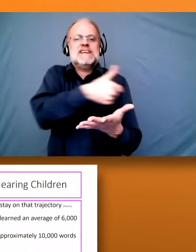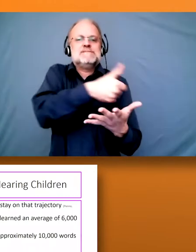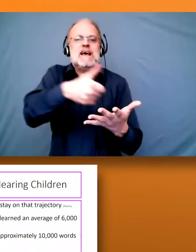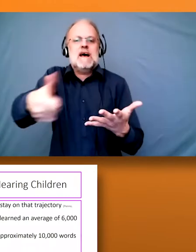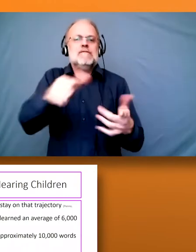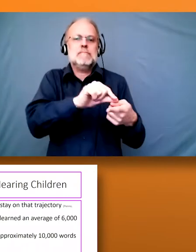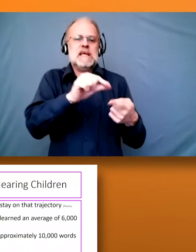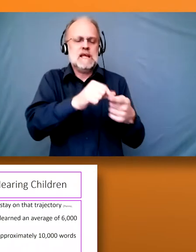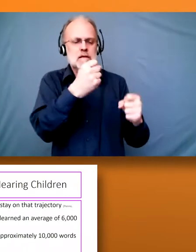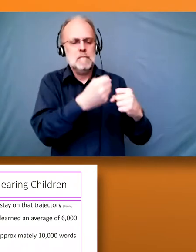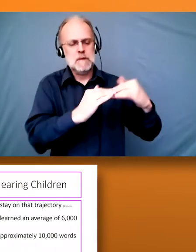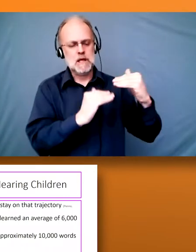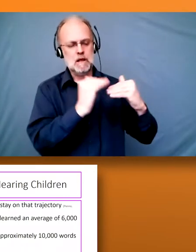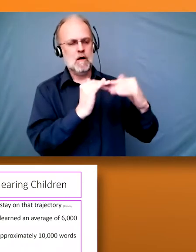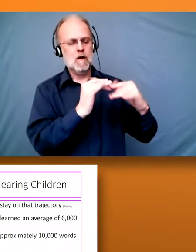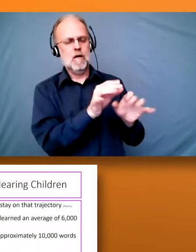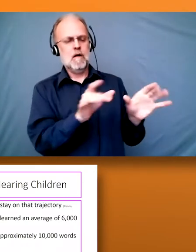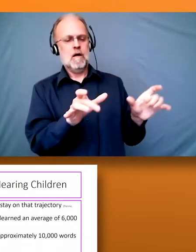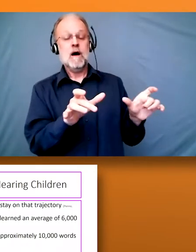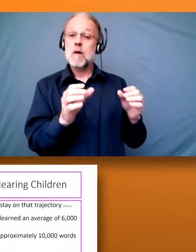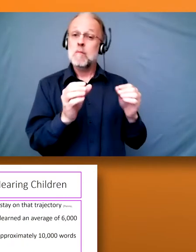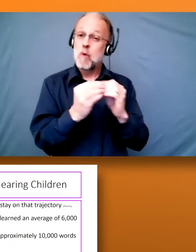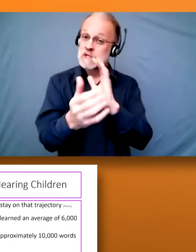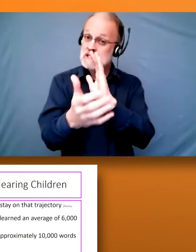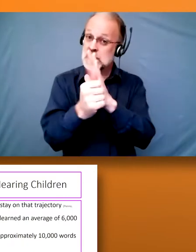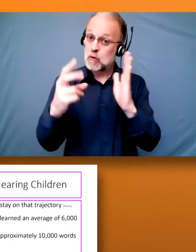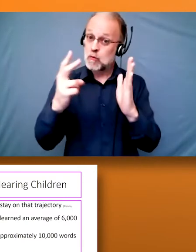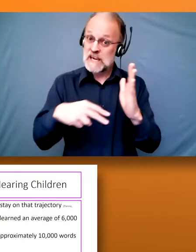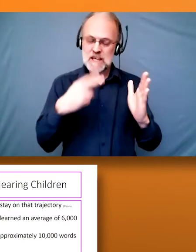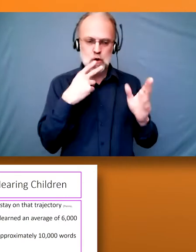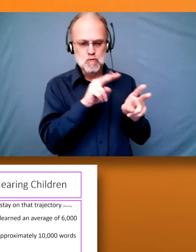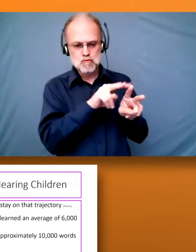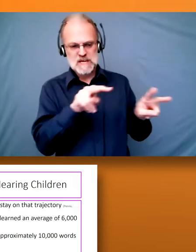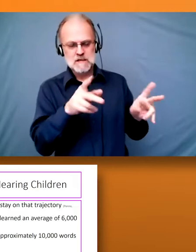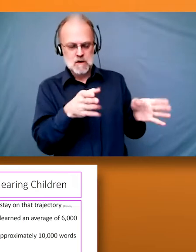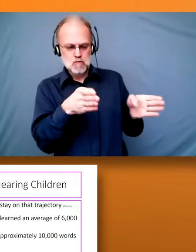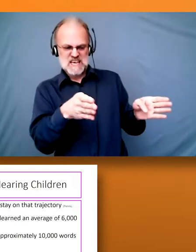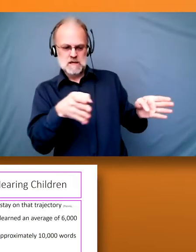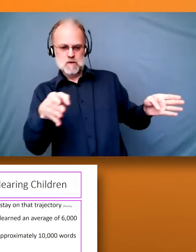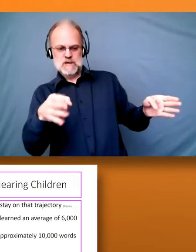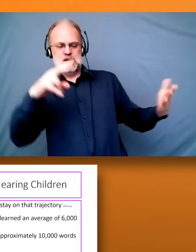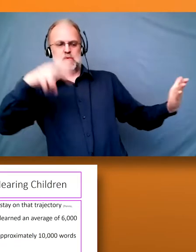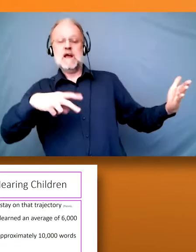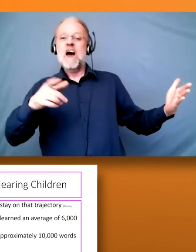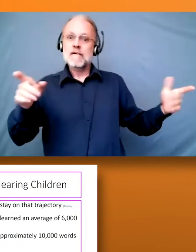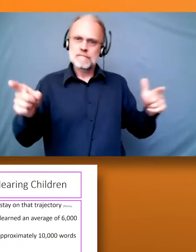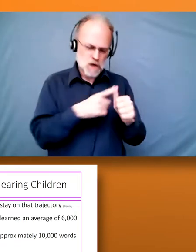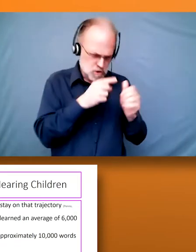because as you become more and more of a skilled reader, you read in bigger, bigger chunks, right?